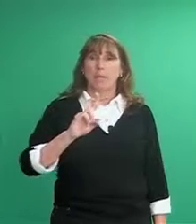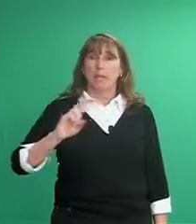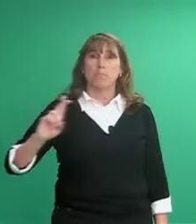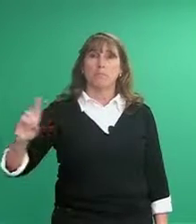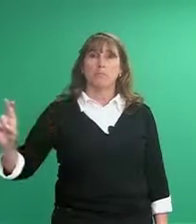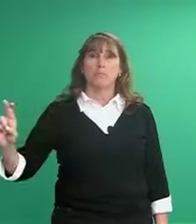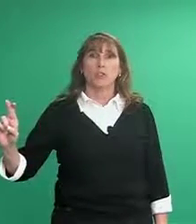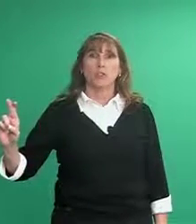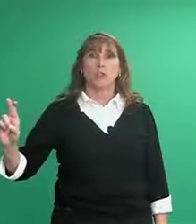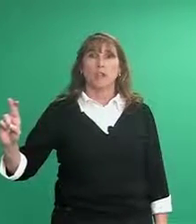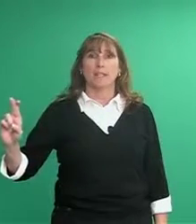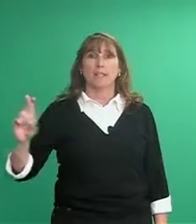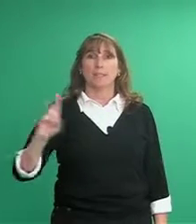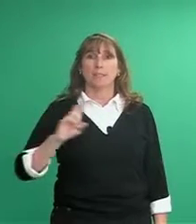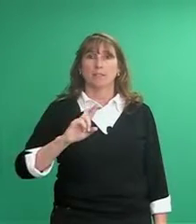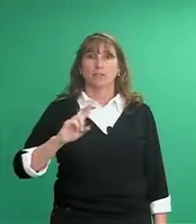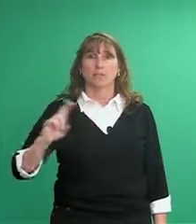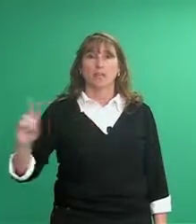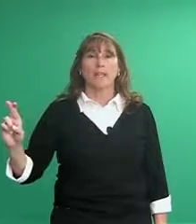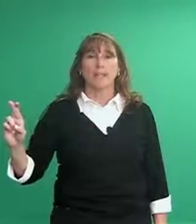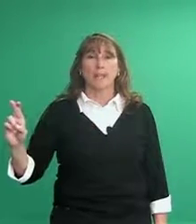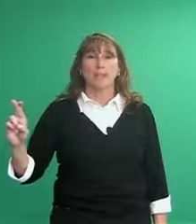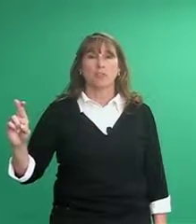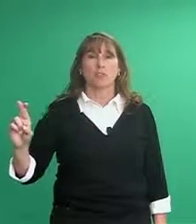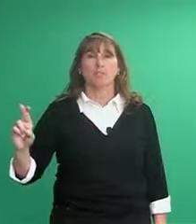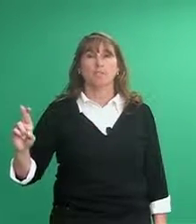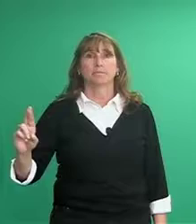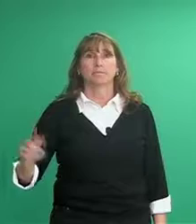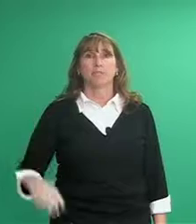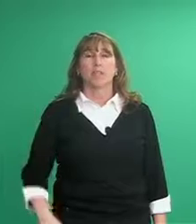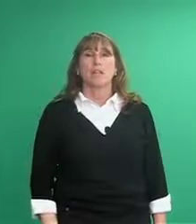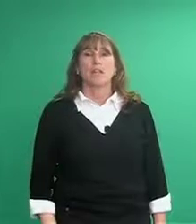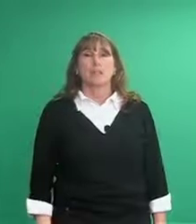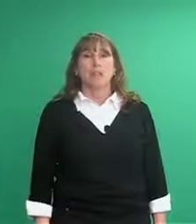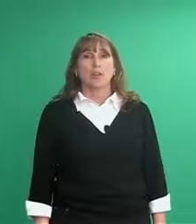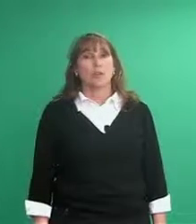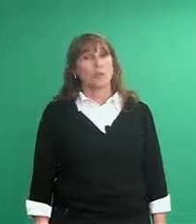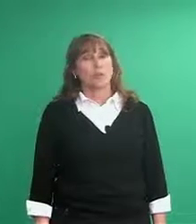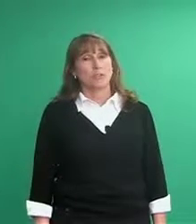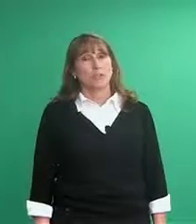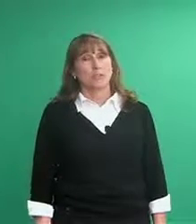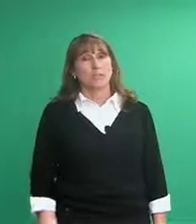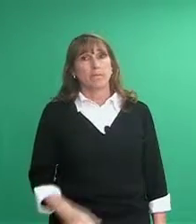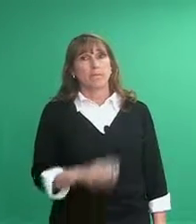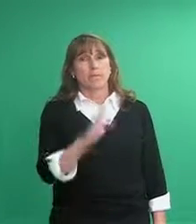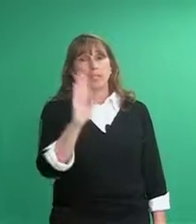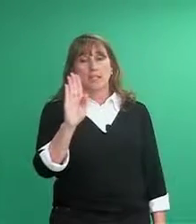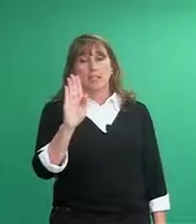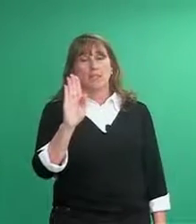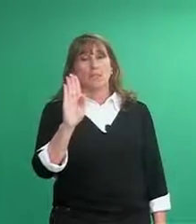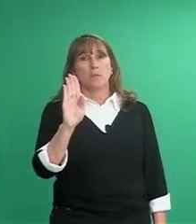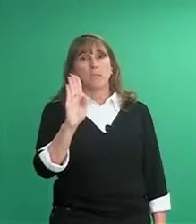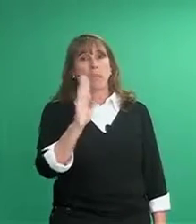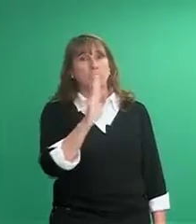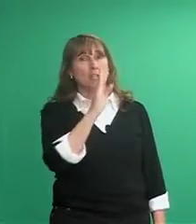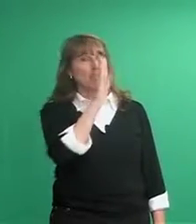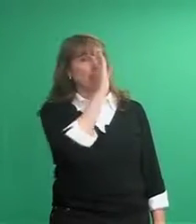and move to your right right directional now to go straight take the V handshape